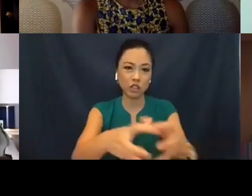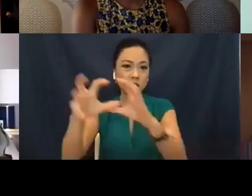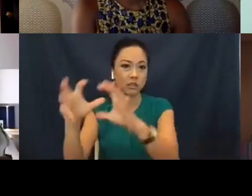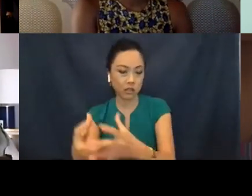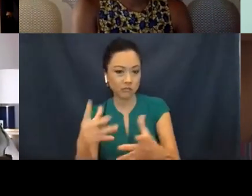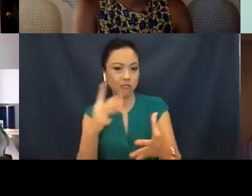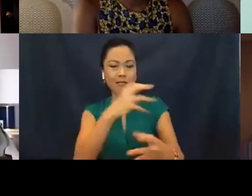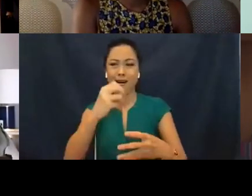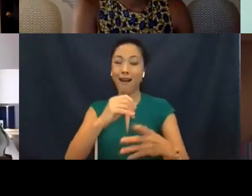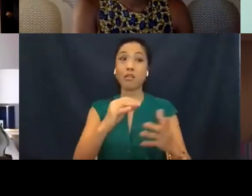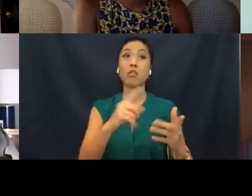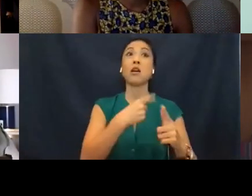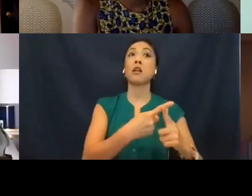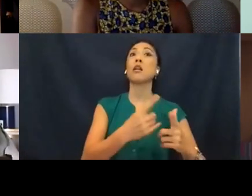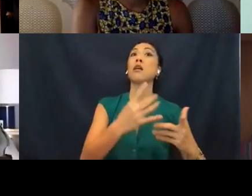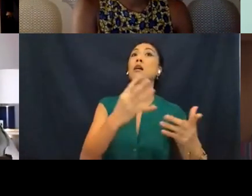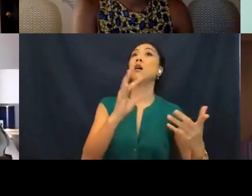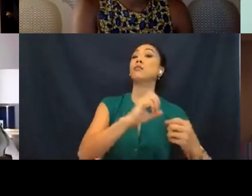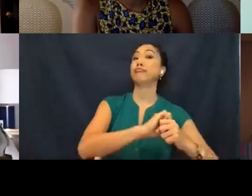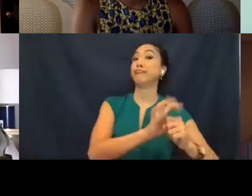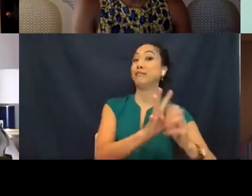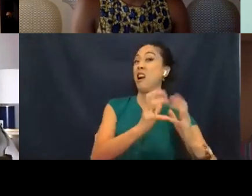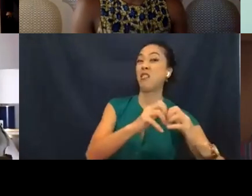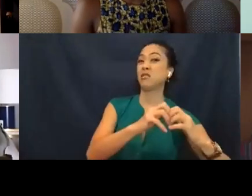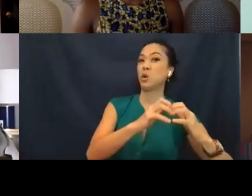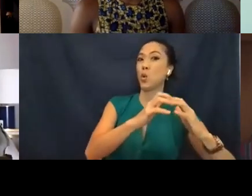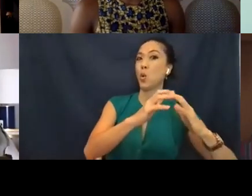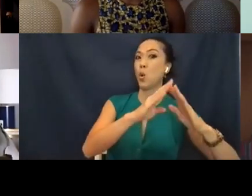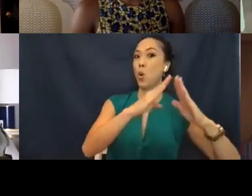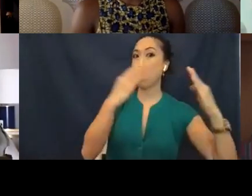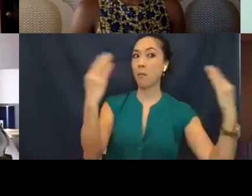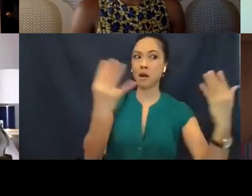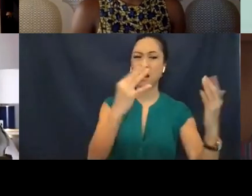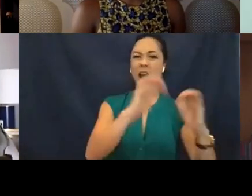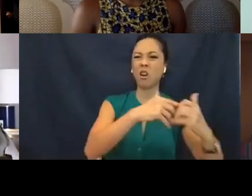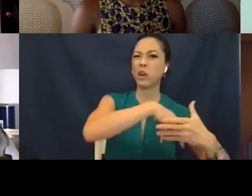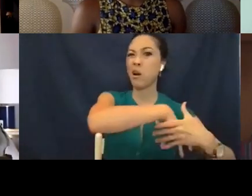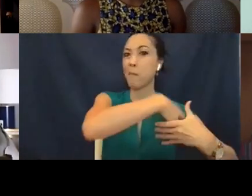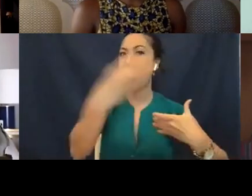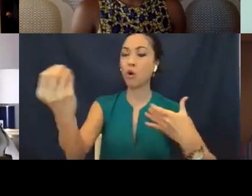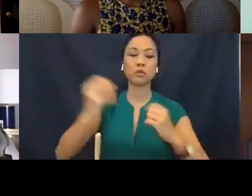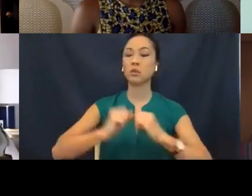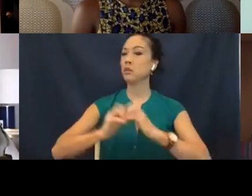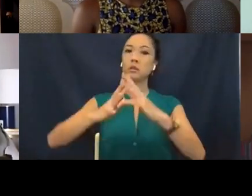Marjani beautifully describes there is an expansive picture of the work that artists